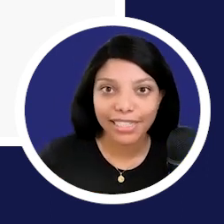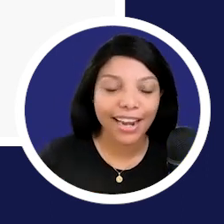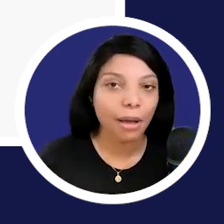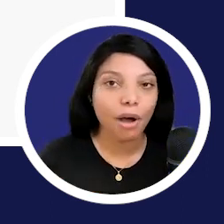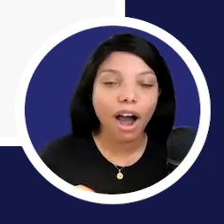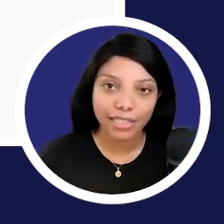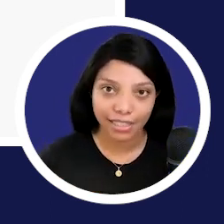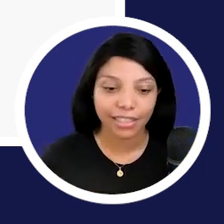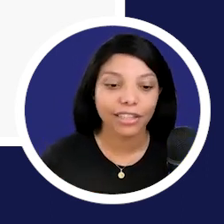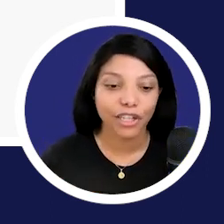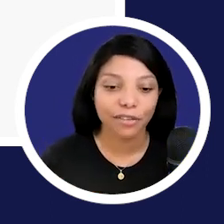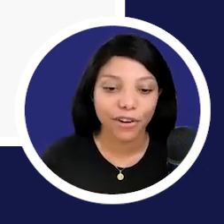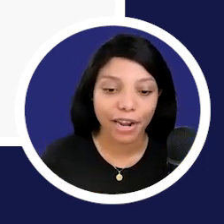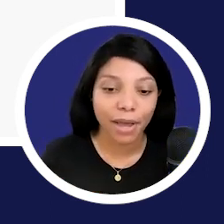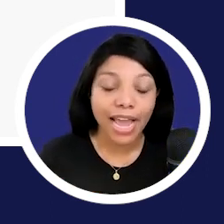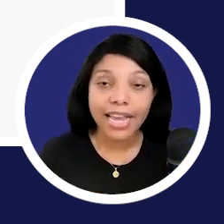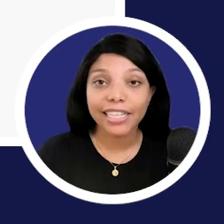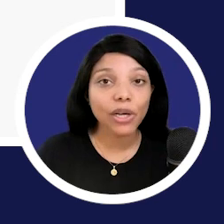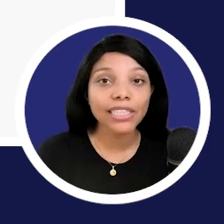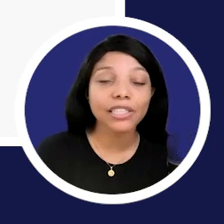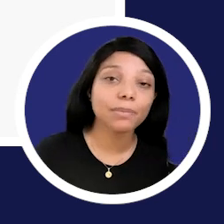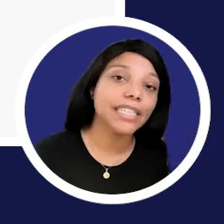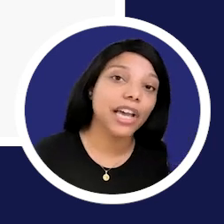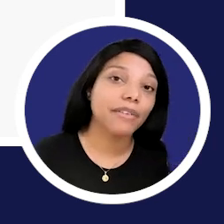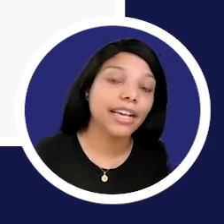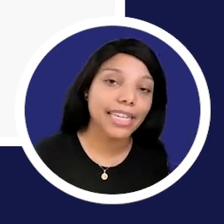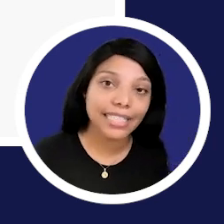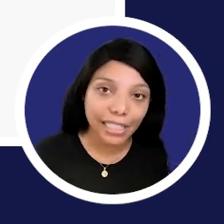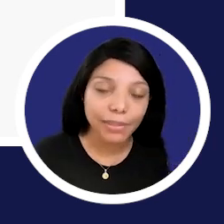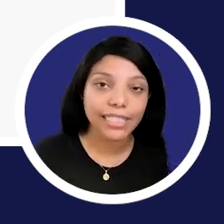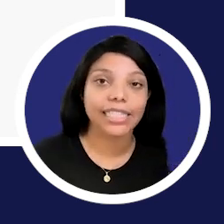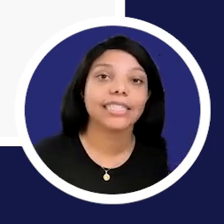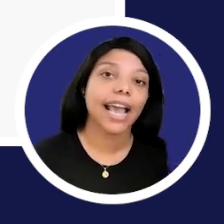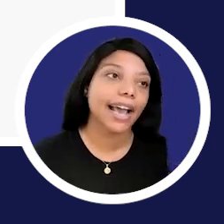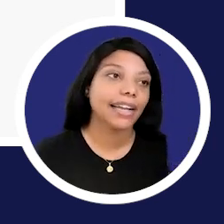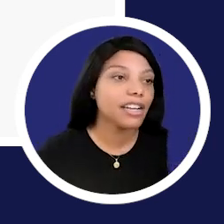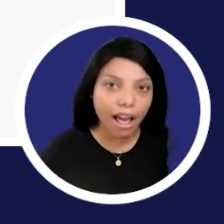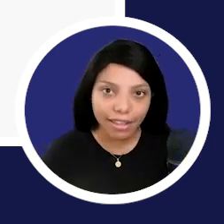and I am constantly learning from him. He is going to be sharing his expertise and knowledge